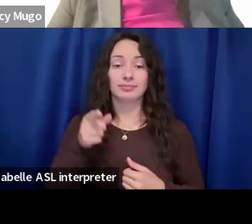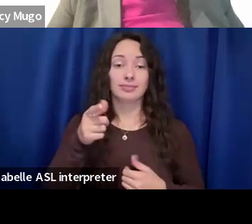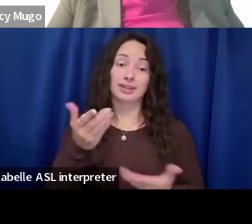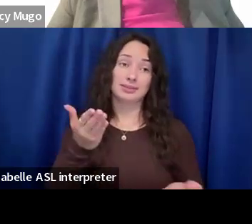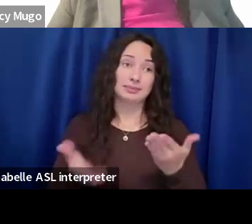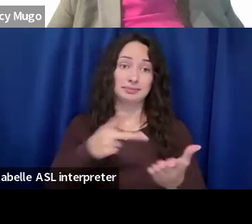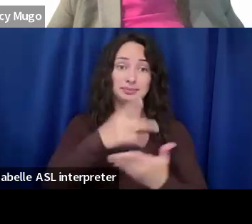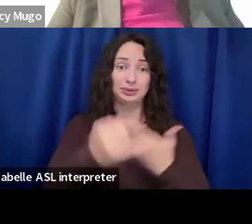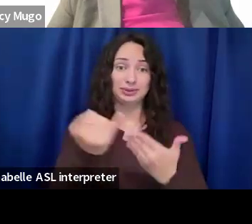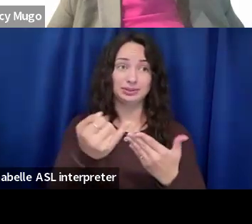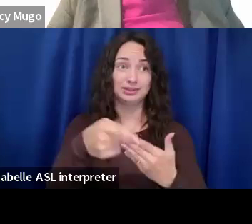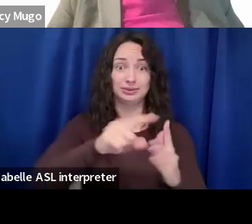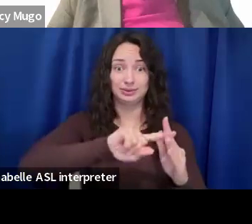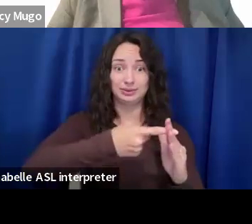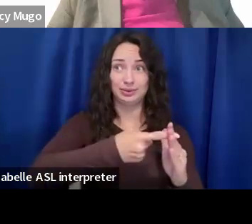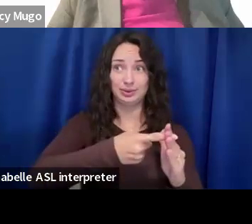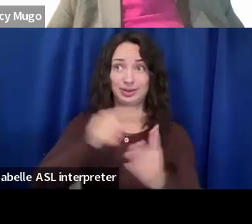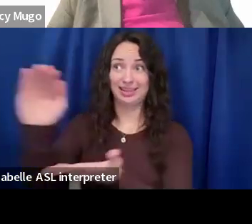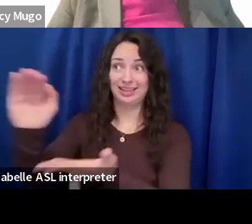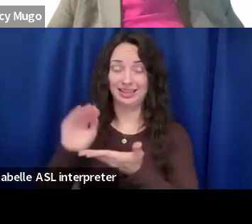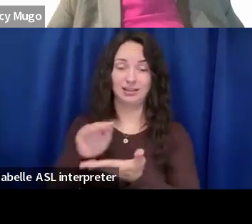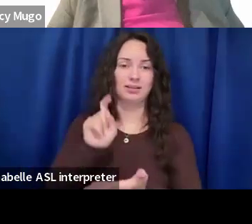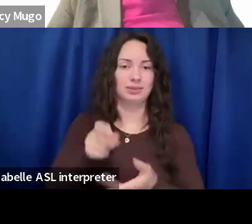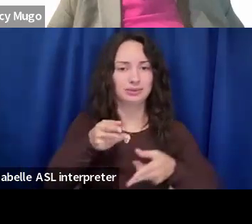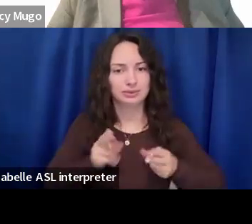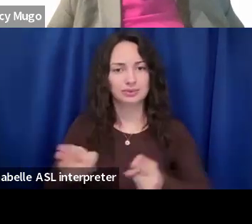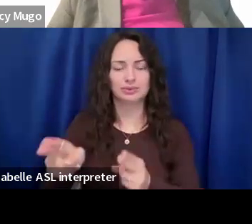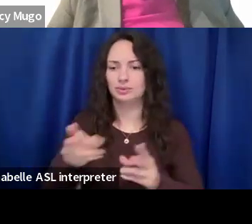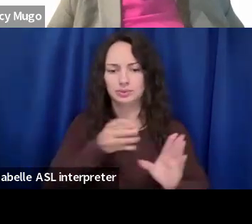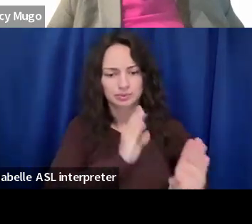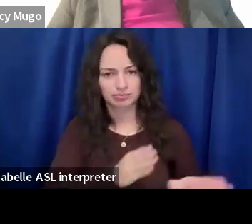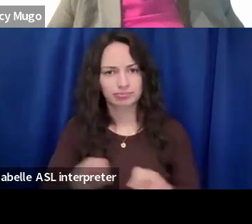you have to have that time to make sure you have your course and the paperwork ready